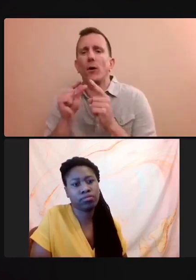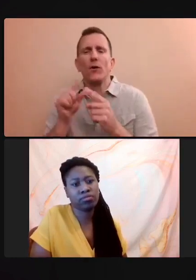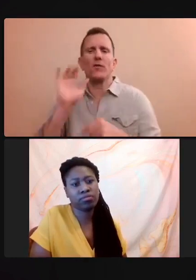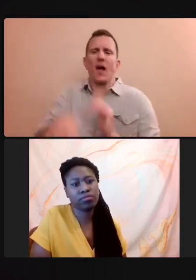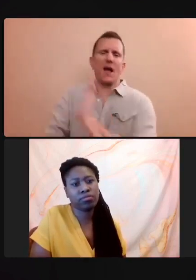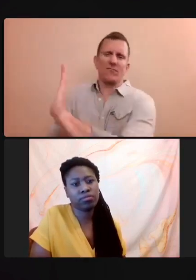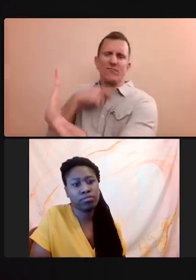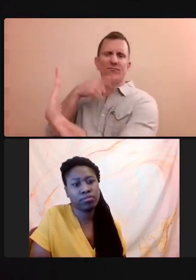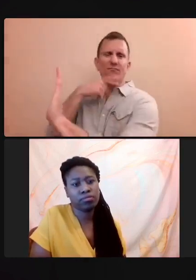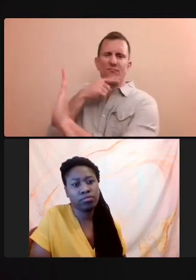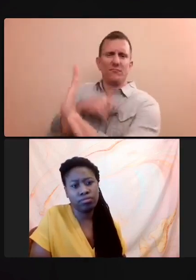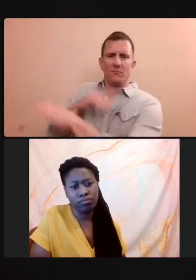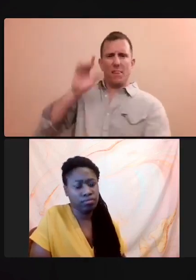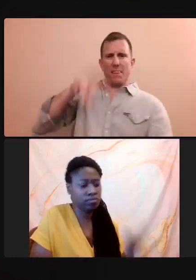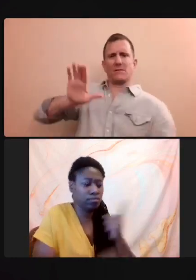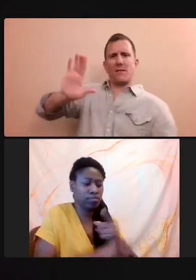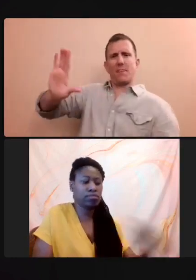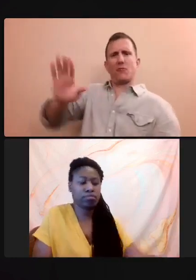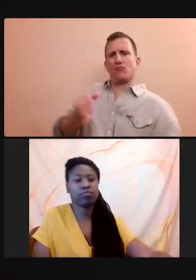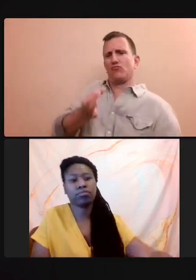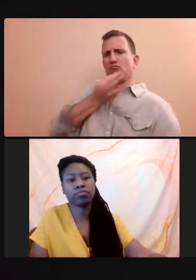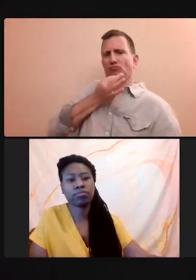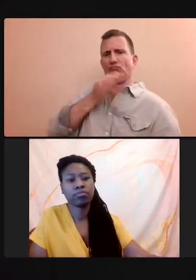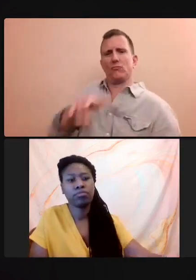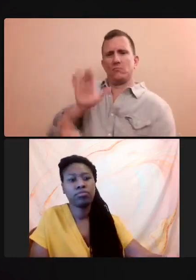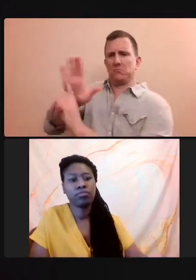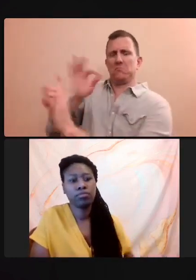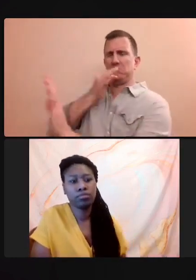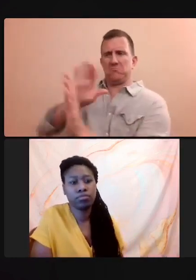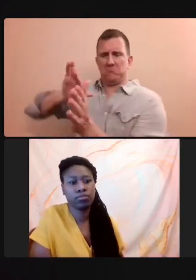And so that's how I can tell if the voicing is actually